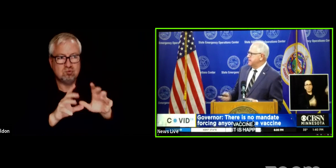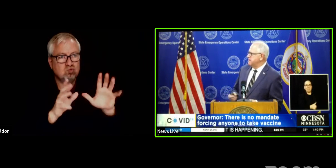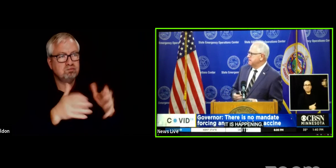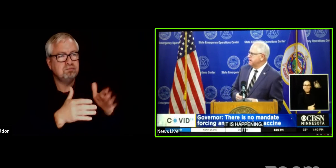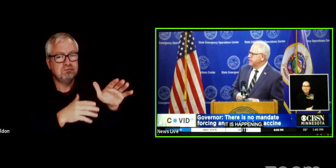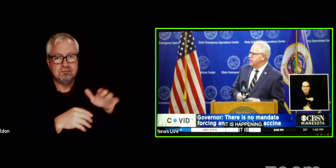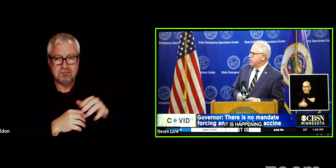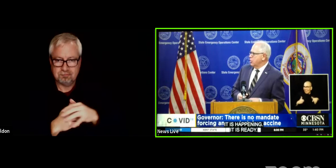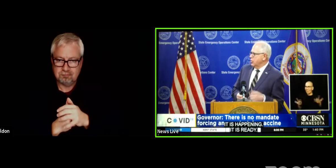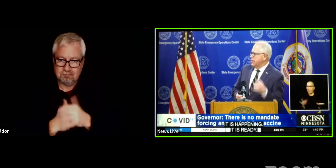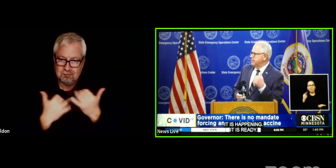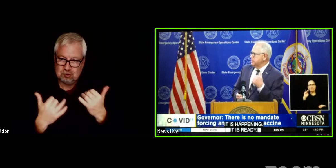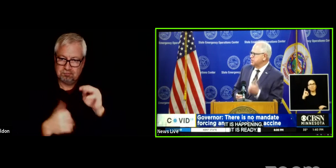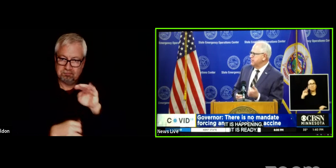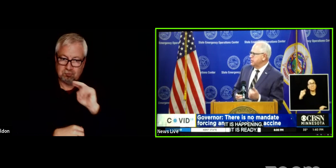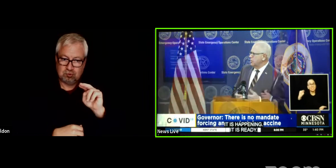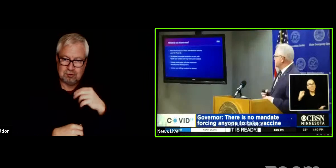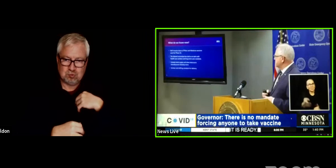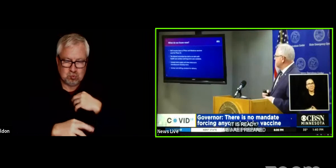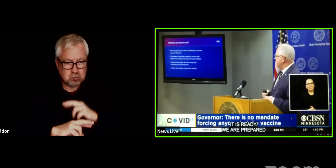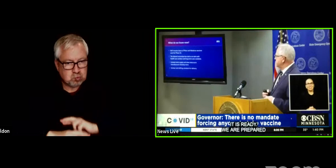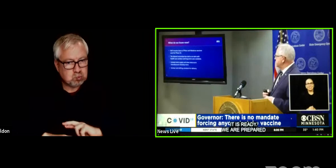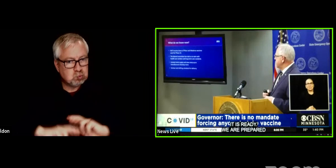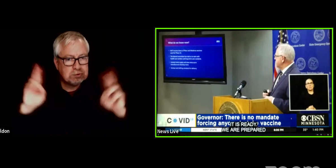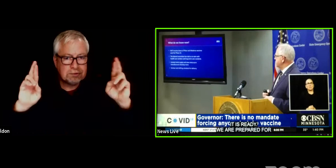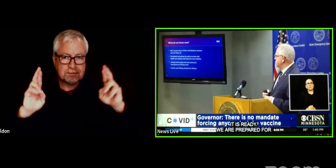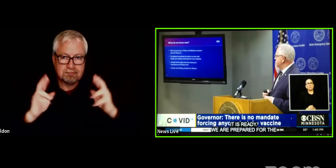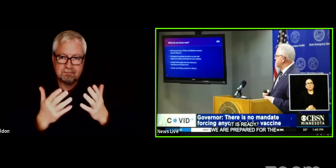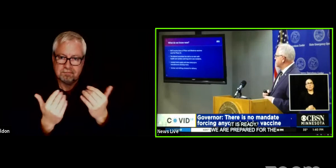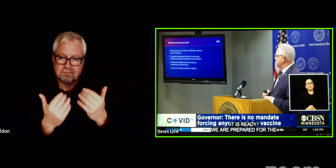WE'RE GOING TO BE RECEIVING DOSE DOSES OF PFIZINGS AND MODERNA